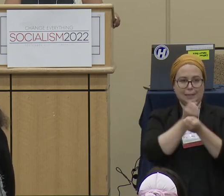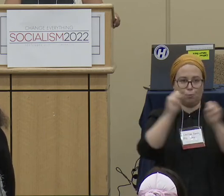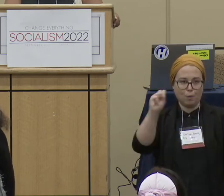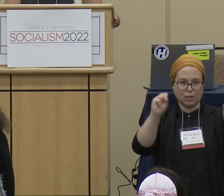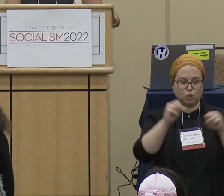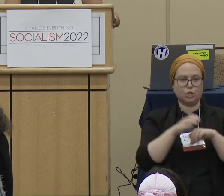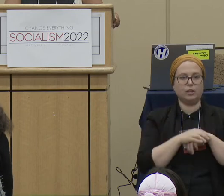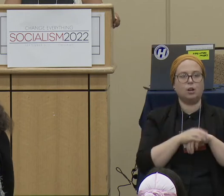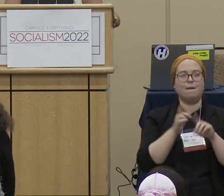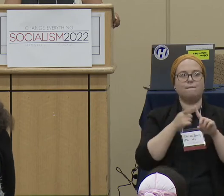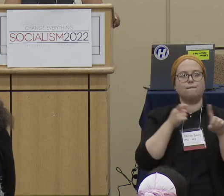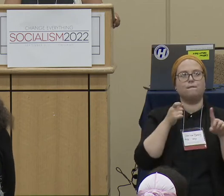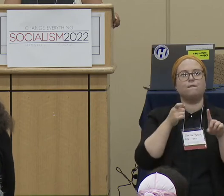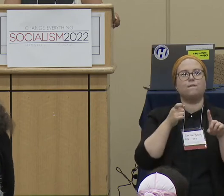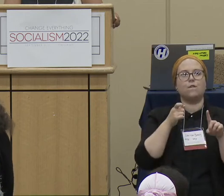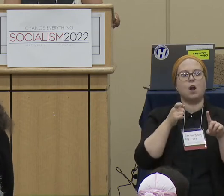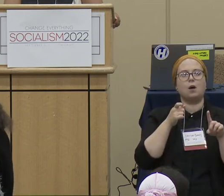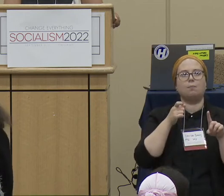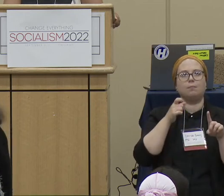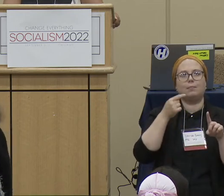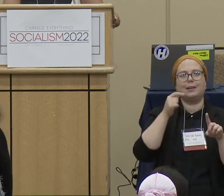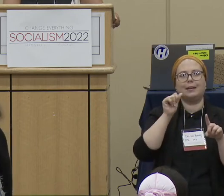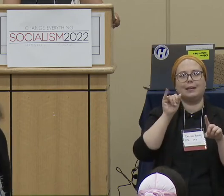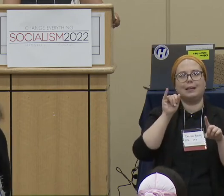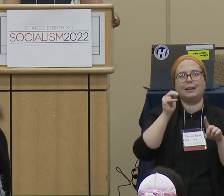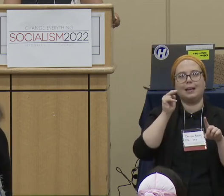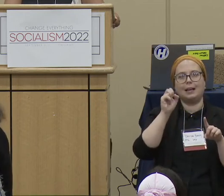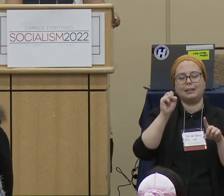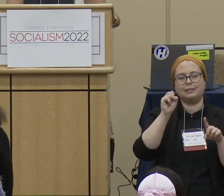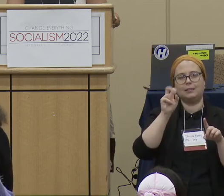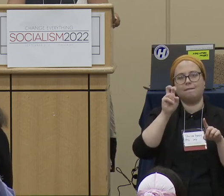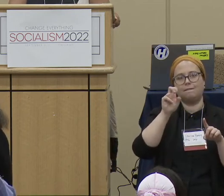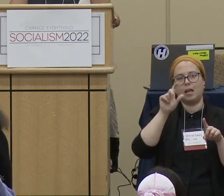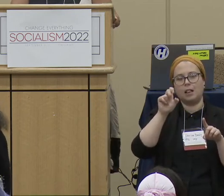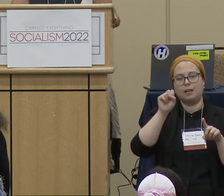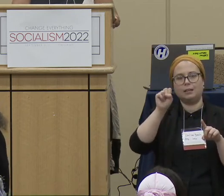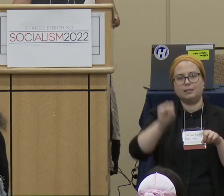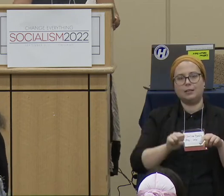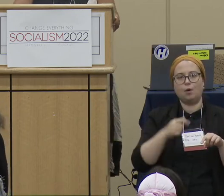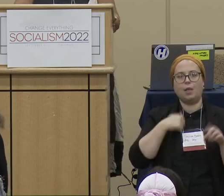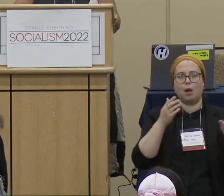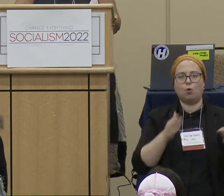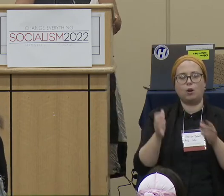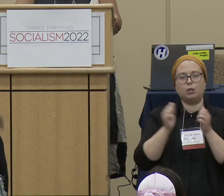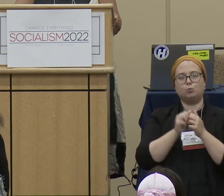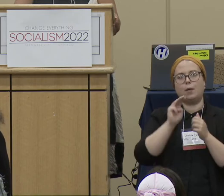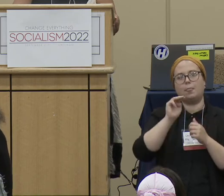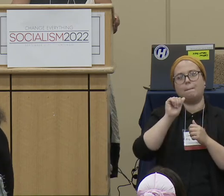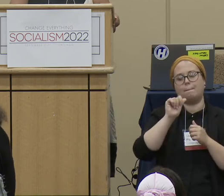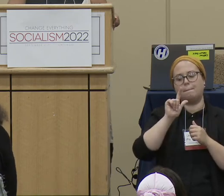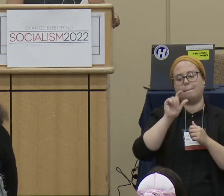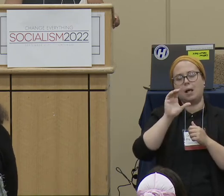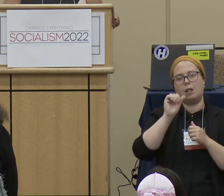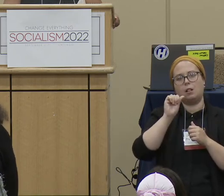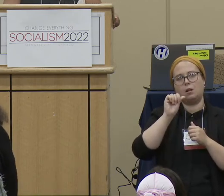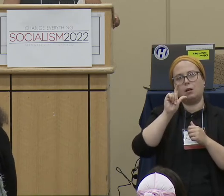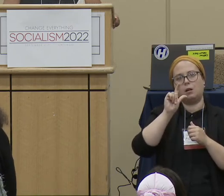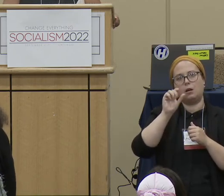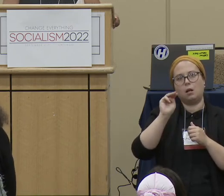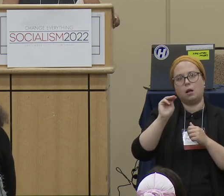with National Women 's Liberation. And I organize with